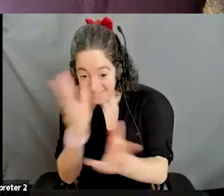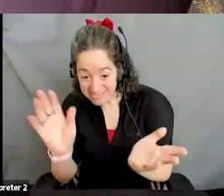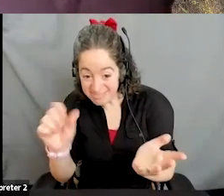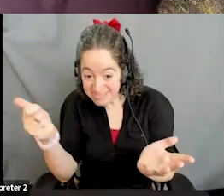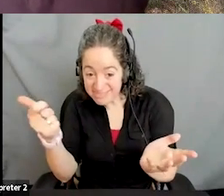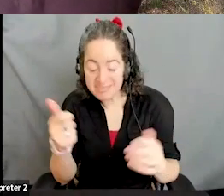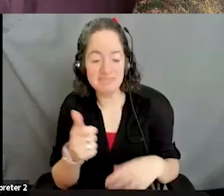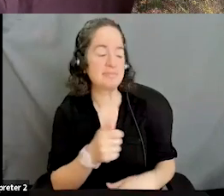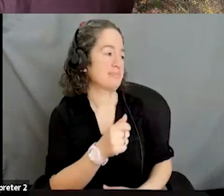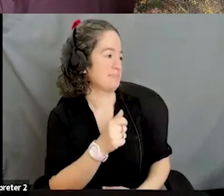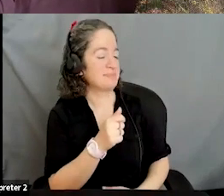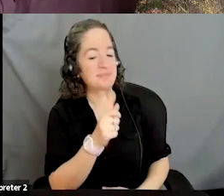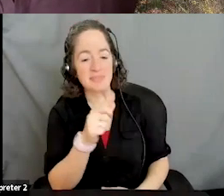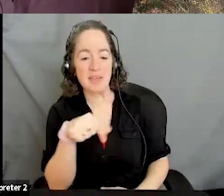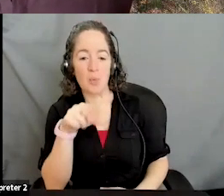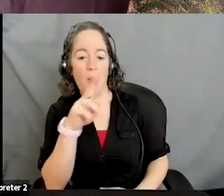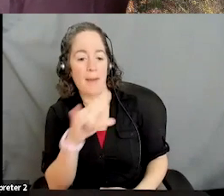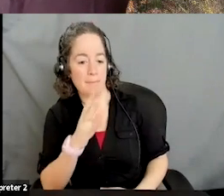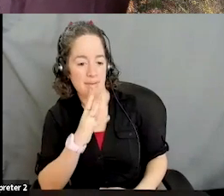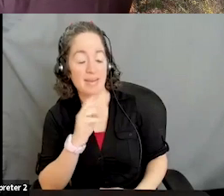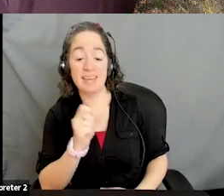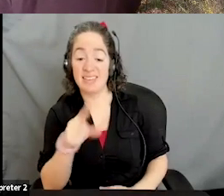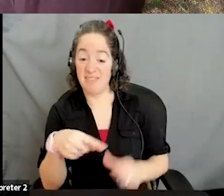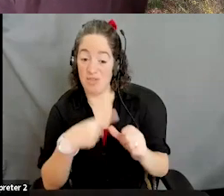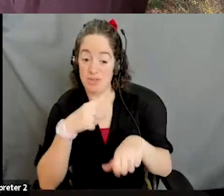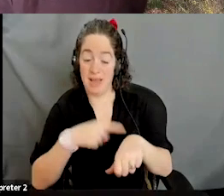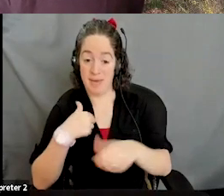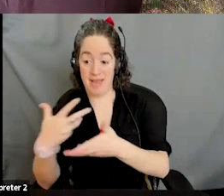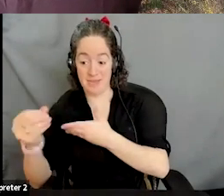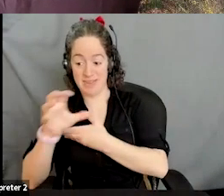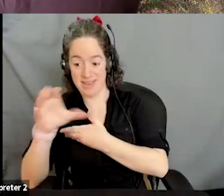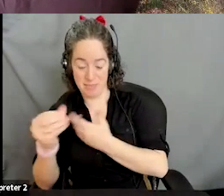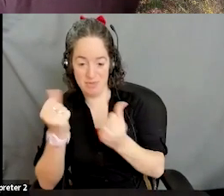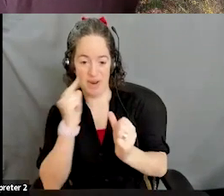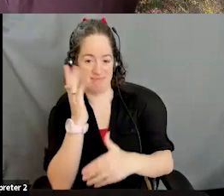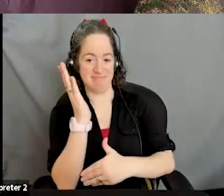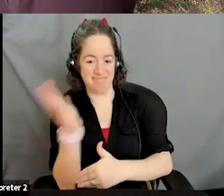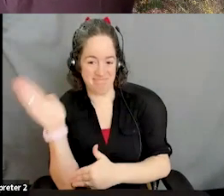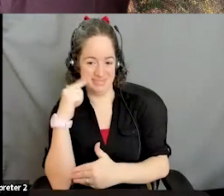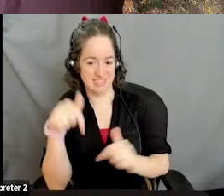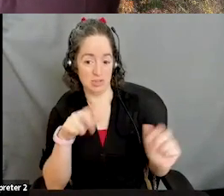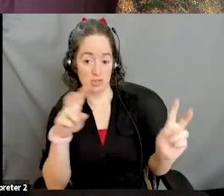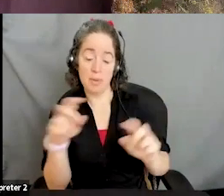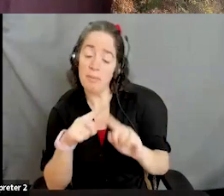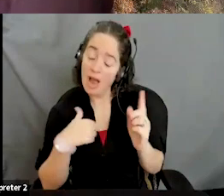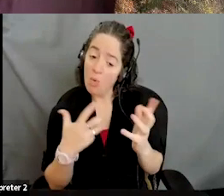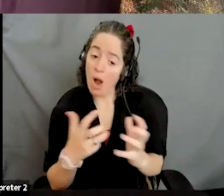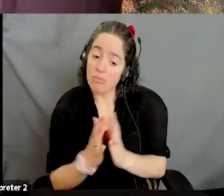This is the very first thing that I've done external to the company on this topic. I sure would like to do a whole lot more about it.